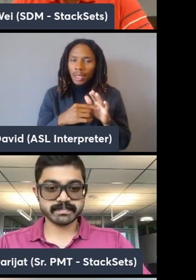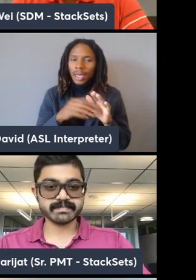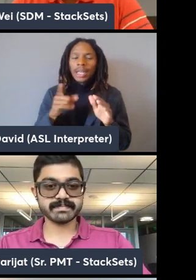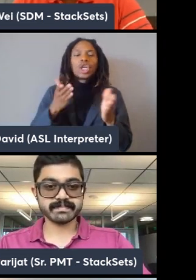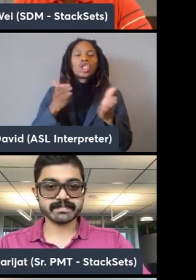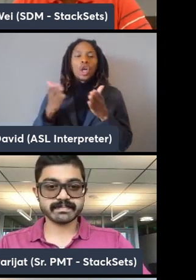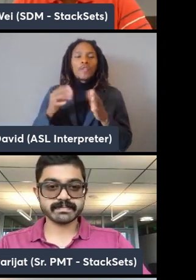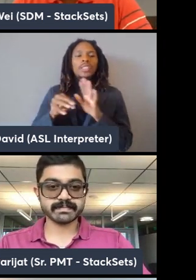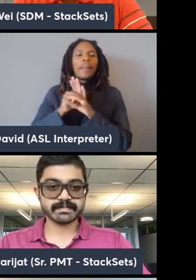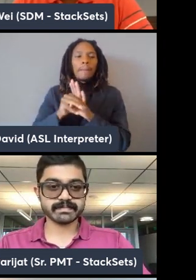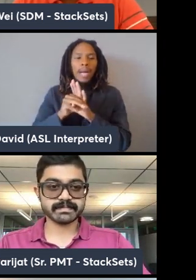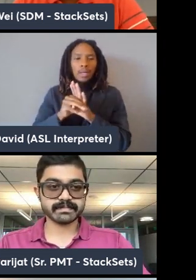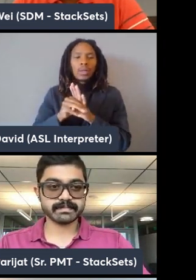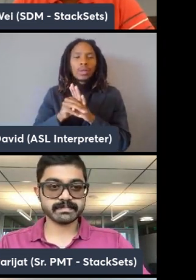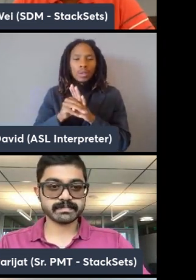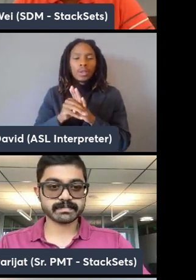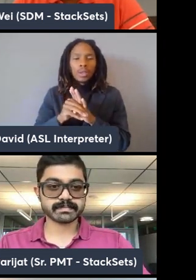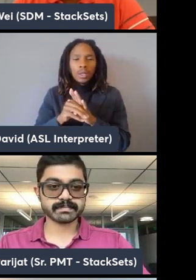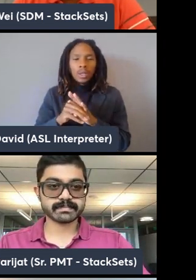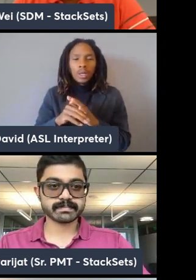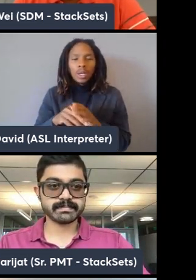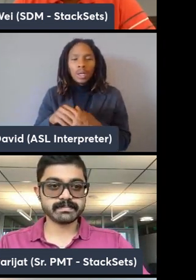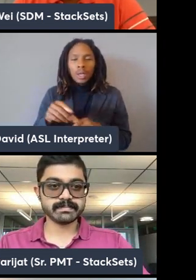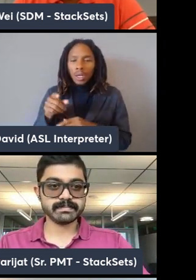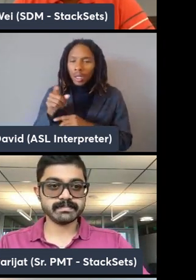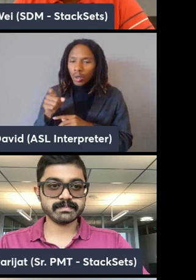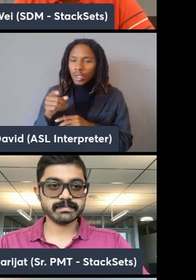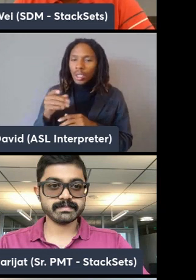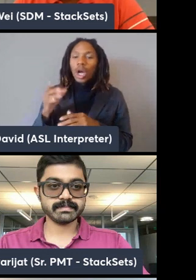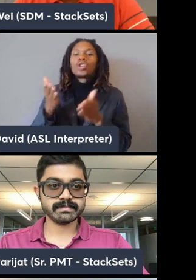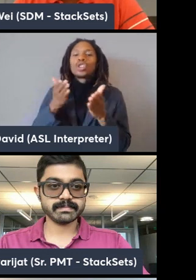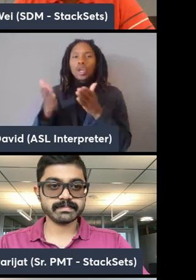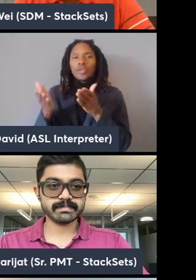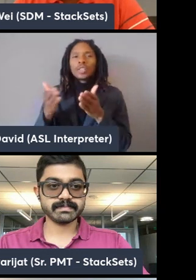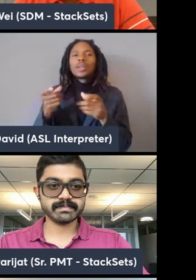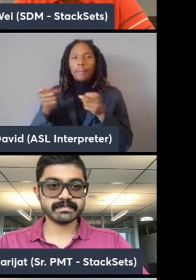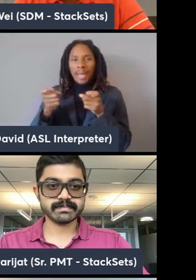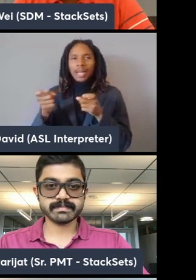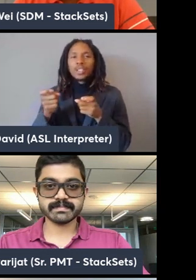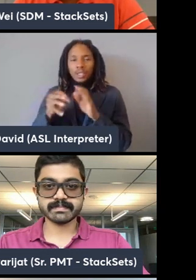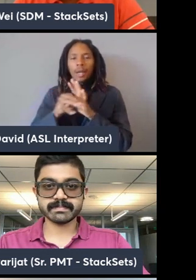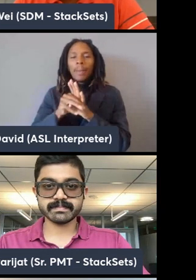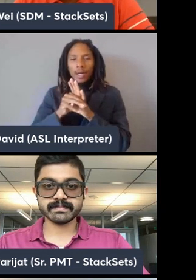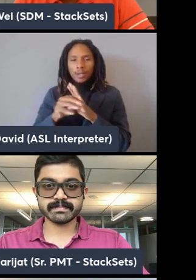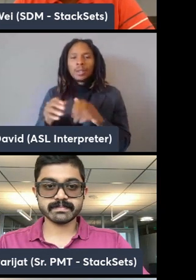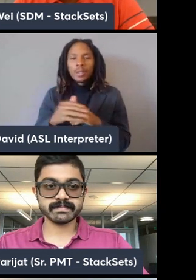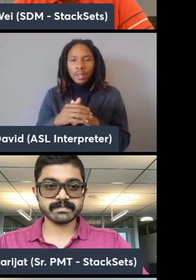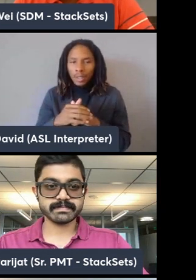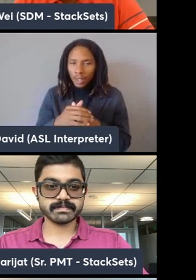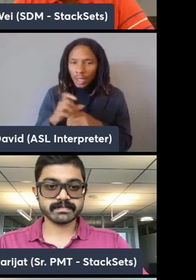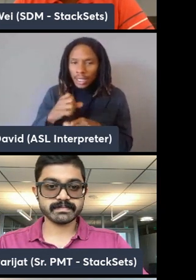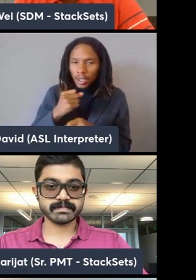So in order to use the service manage model for StackSets, first you need to create your own AWS Organization.